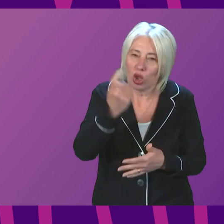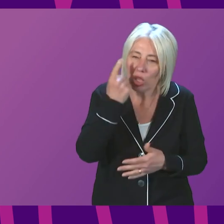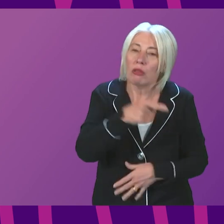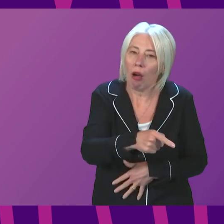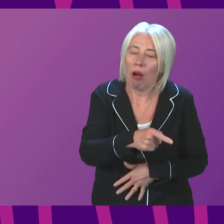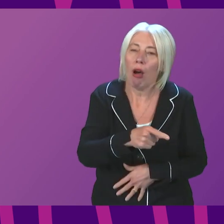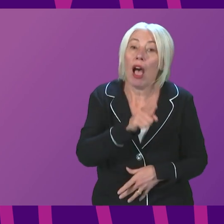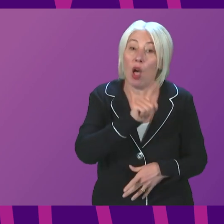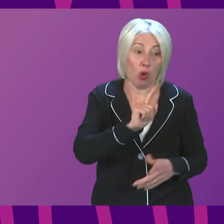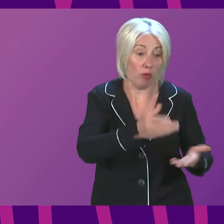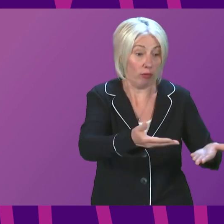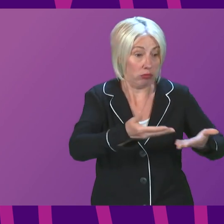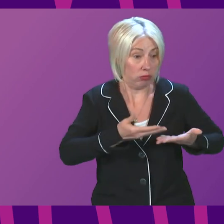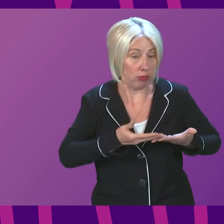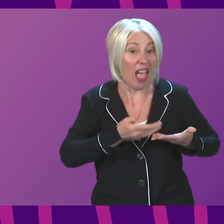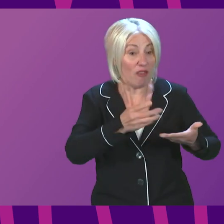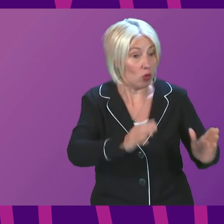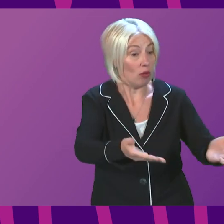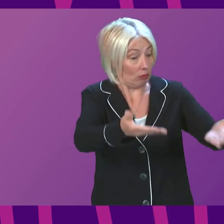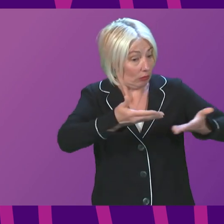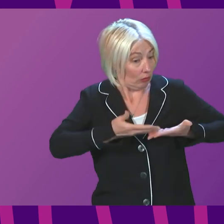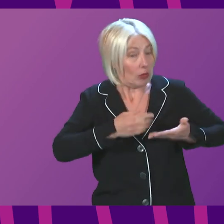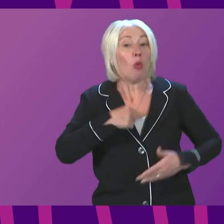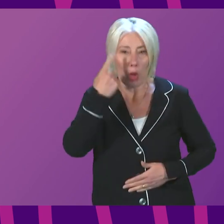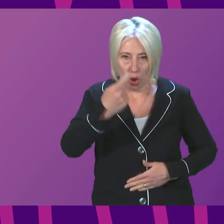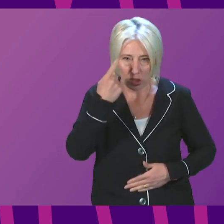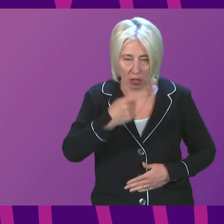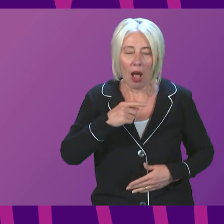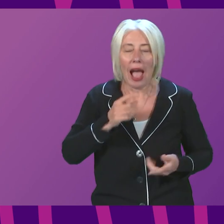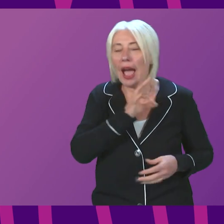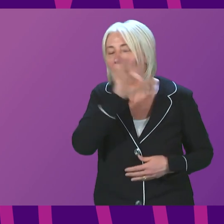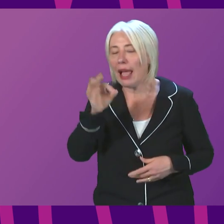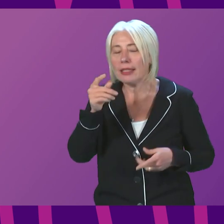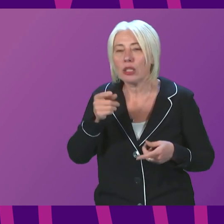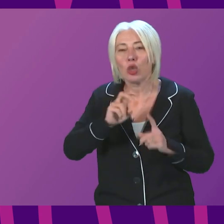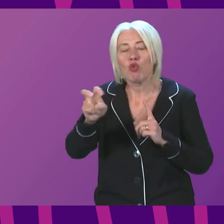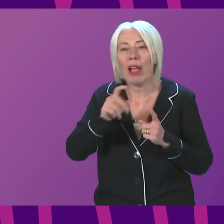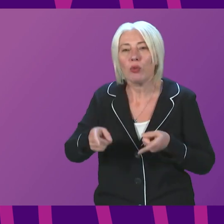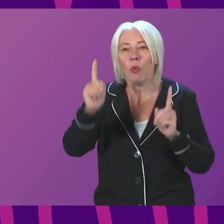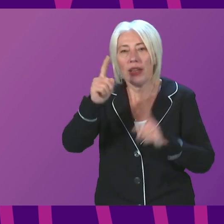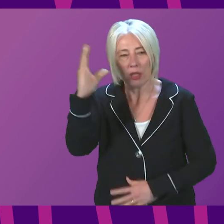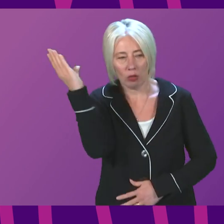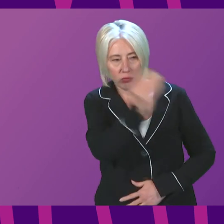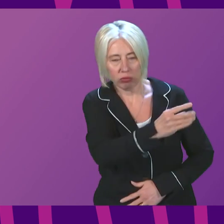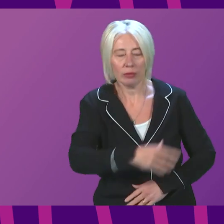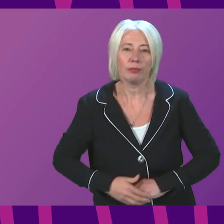When consideration of the specific suggestion that Rhoda Grant put forward has taken place, I am happy to ask the transport minister to feed back directly to her.